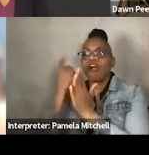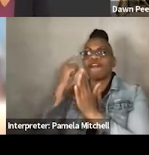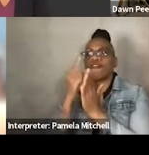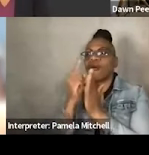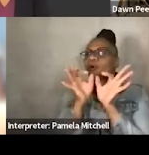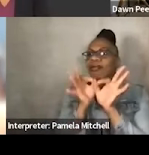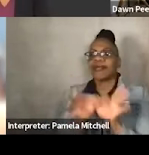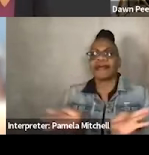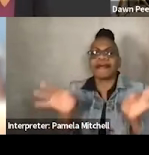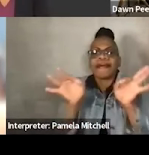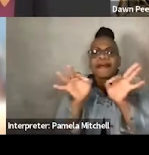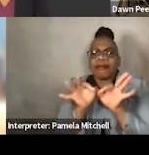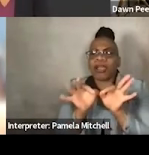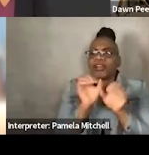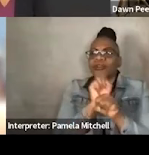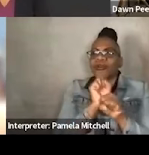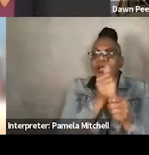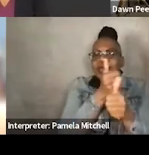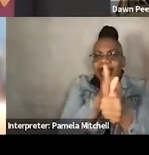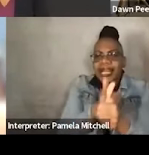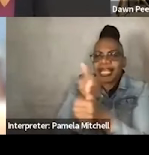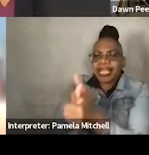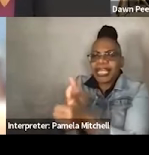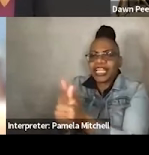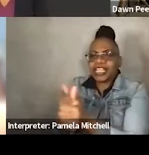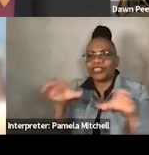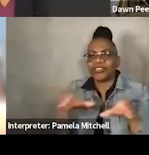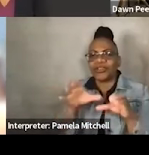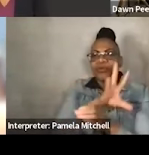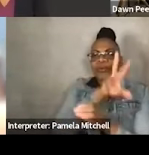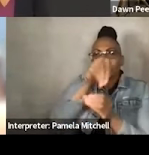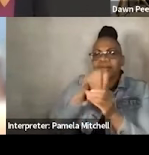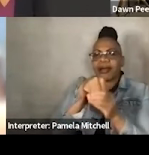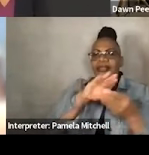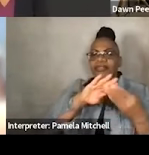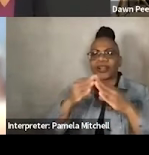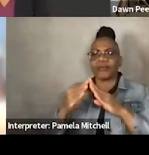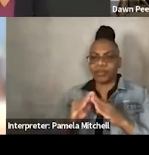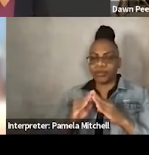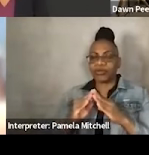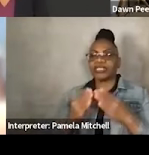that each of you are doing in your communities. So thank you for sharing your knowledge